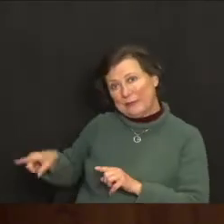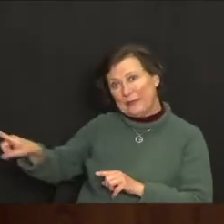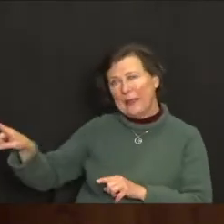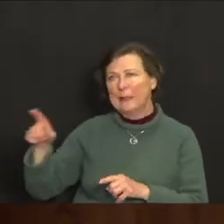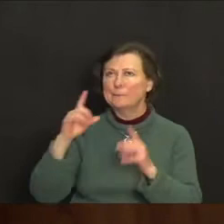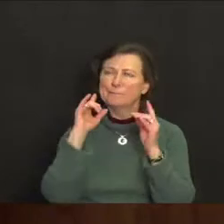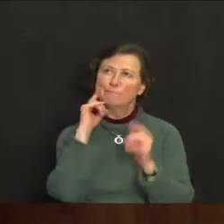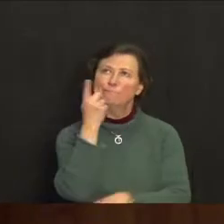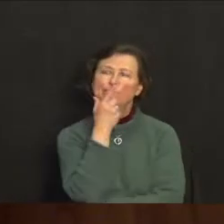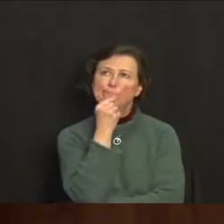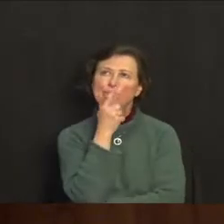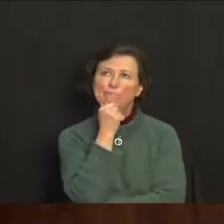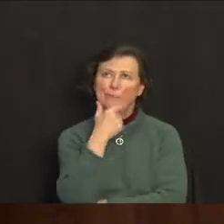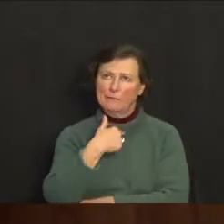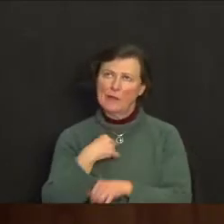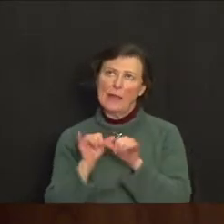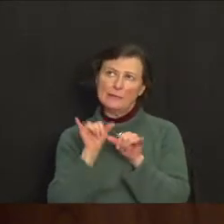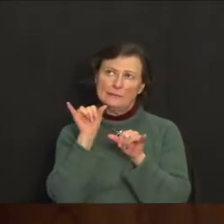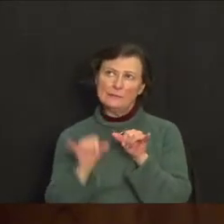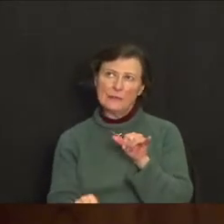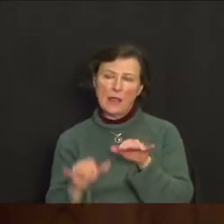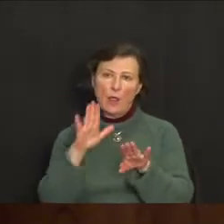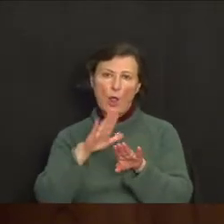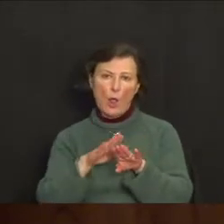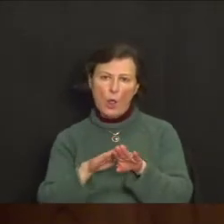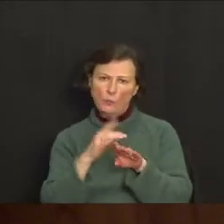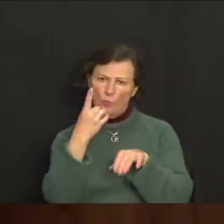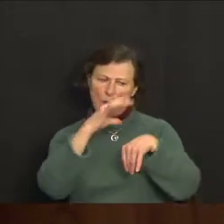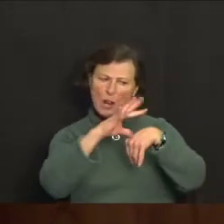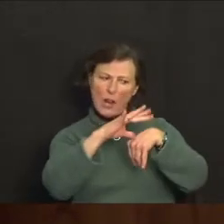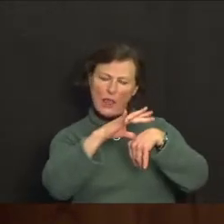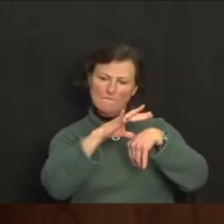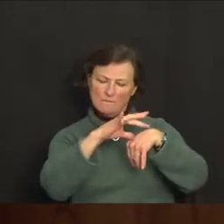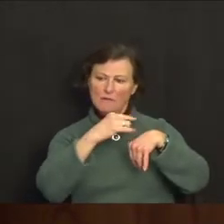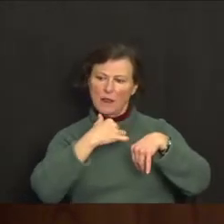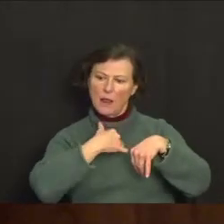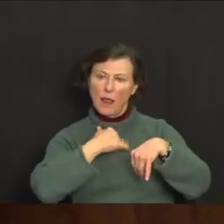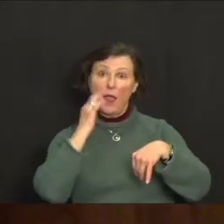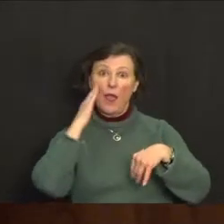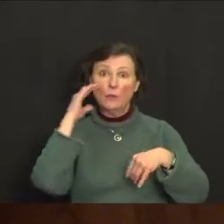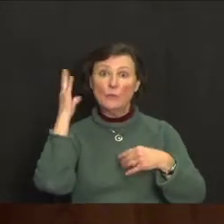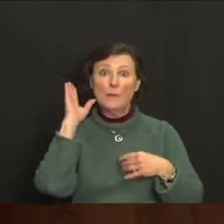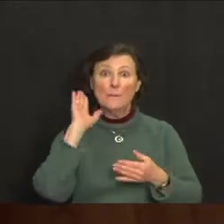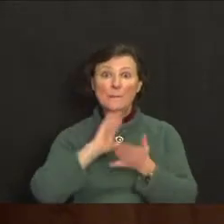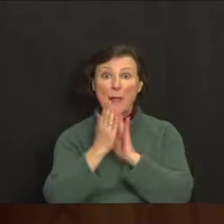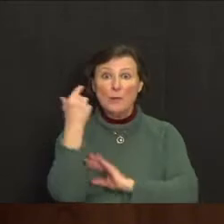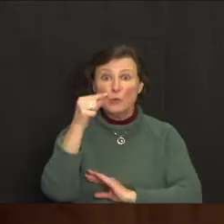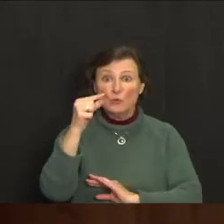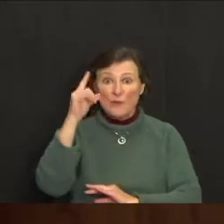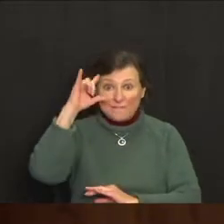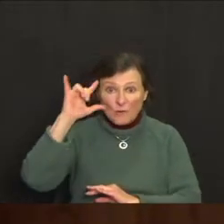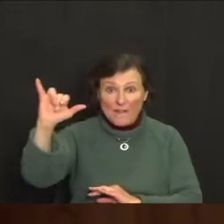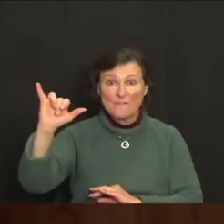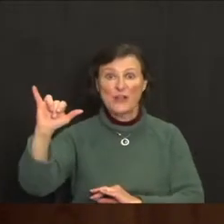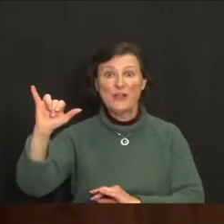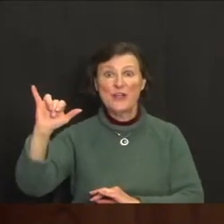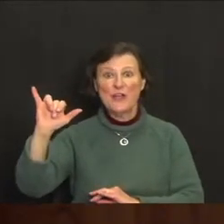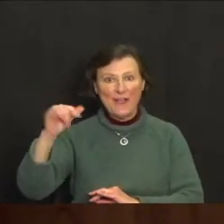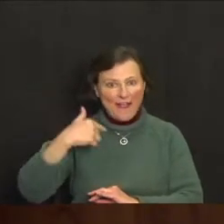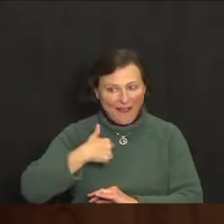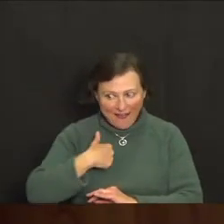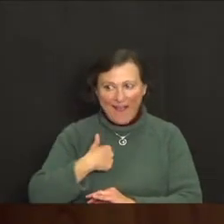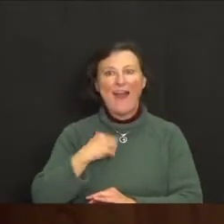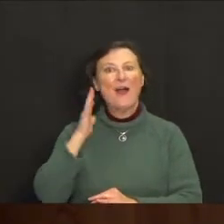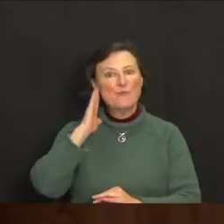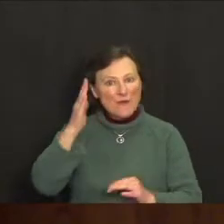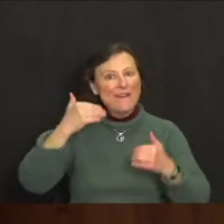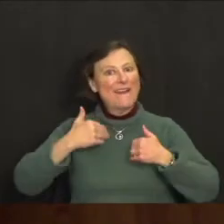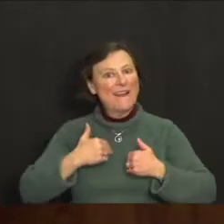"If I remain on a leaf then I shall be green forever and I too will have a color of my own."